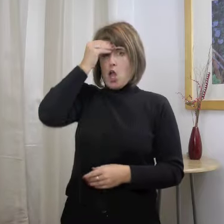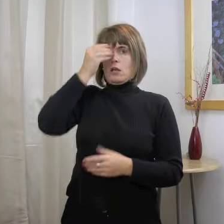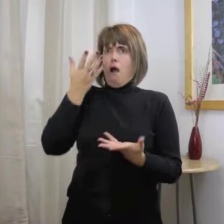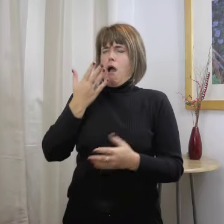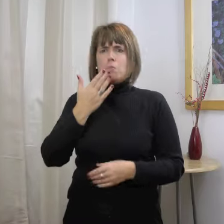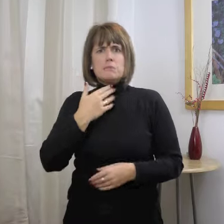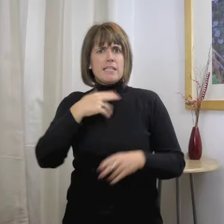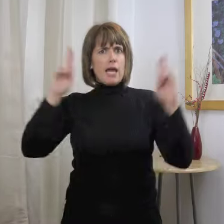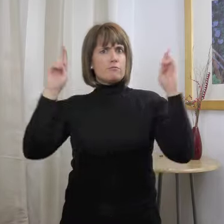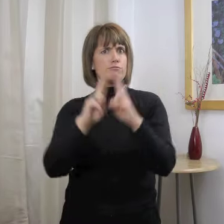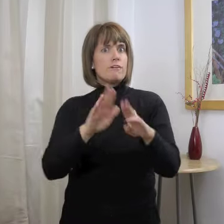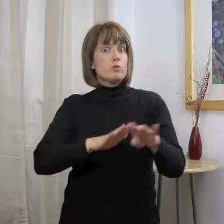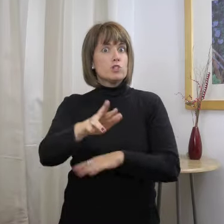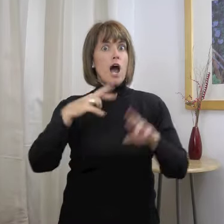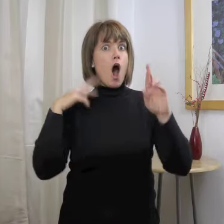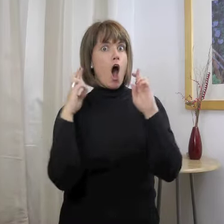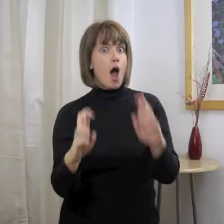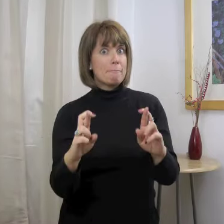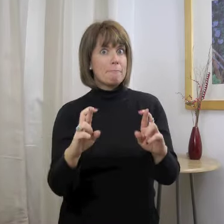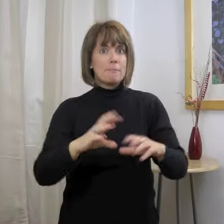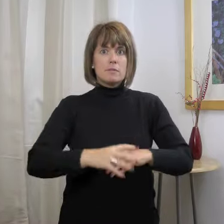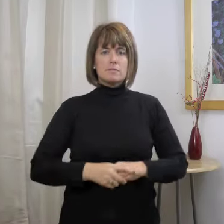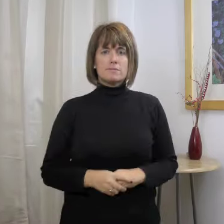other people will learn from this and reduce the chances of it happening again in the future - at least I hope so!